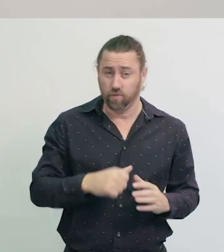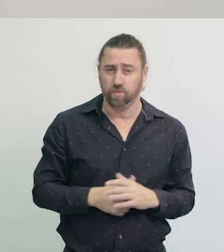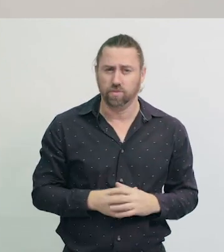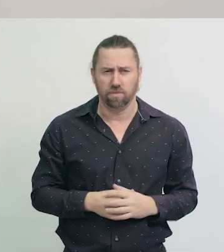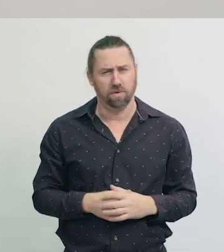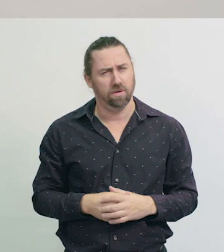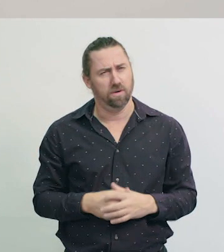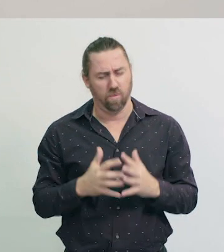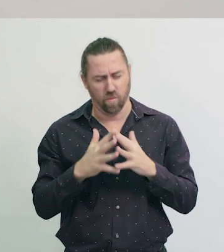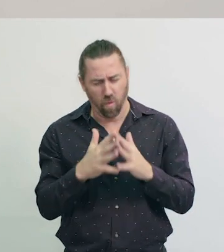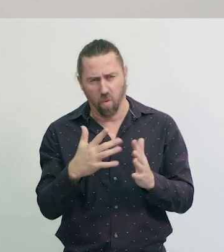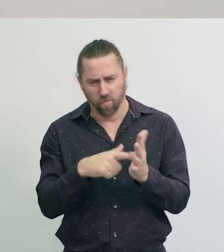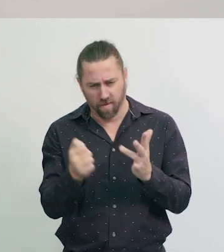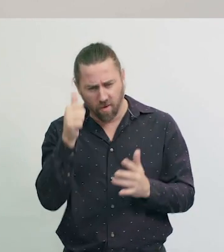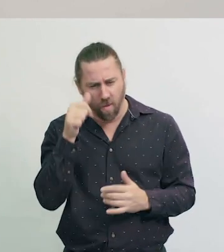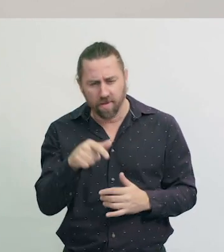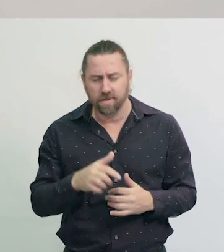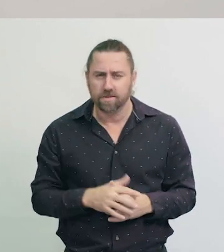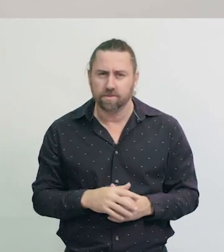How good is that?